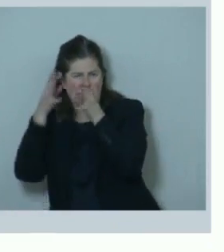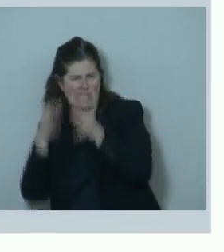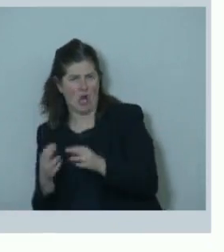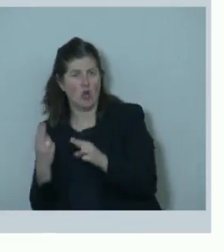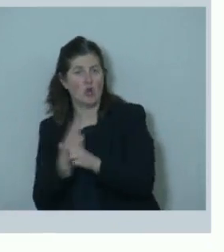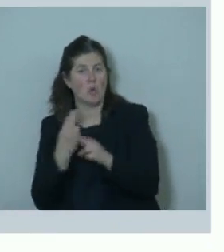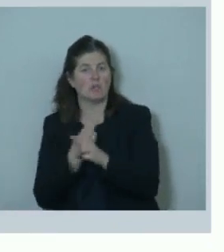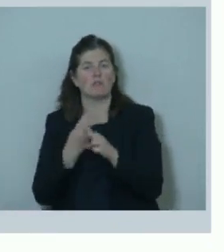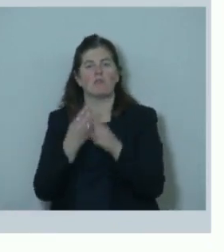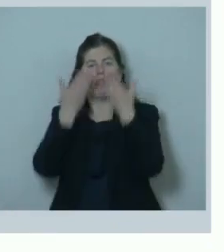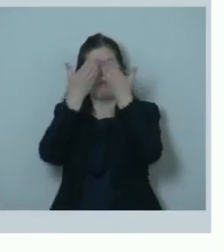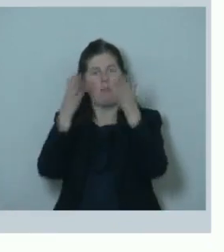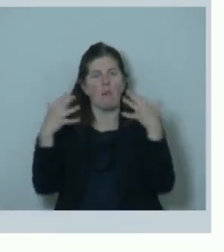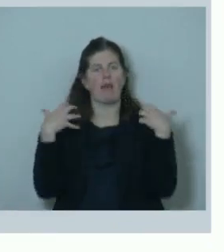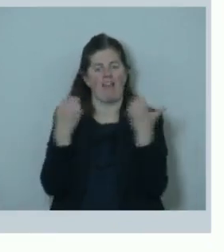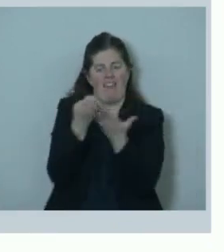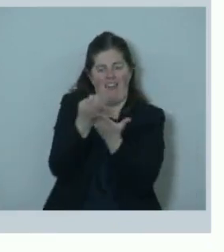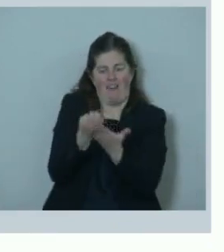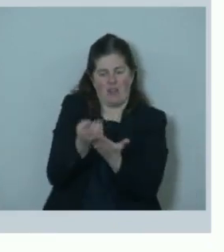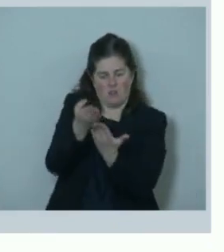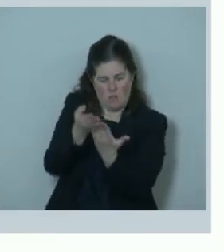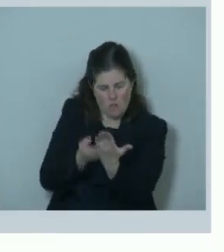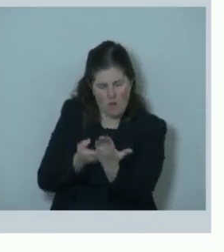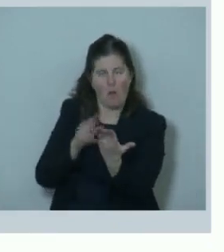TEMPERATURE SCREENINGS, SURVEILLANCE TESTINGS.